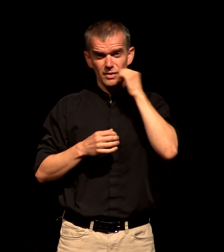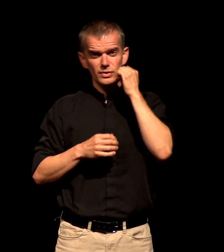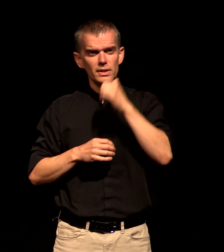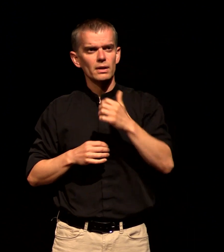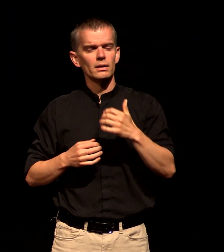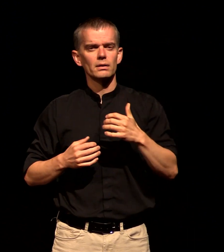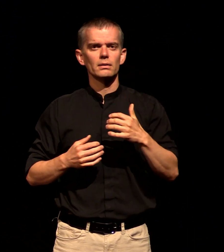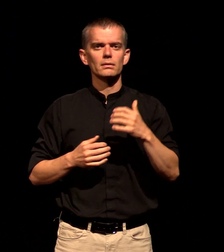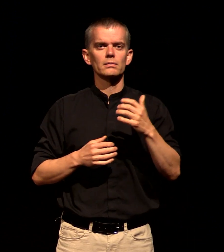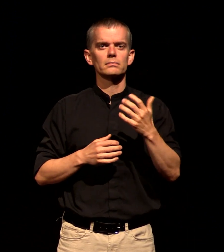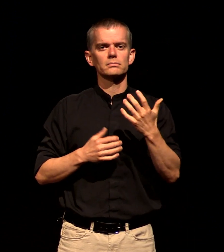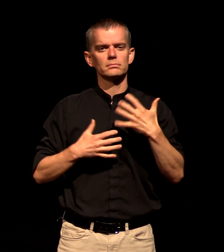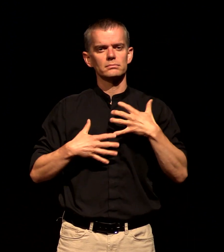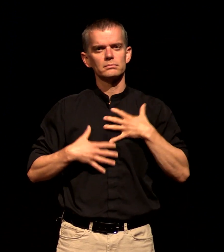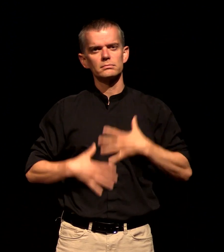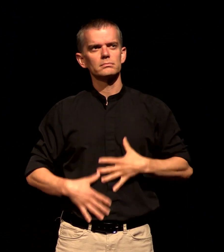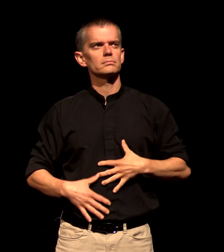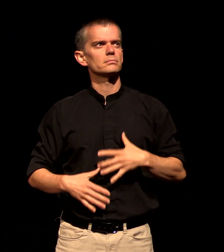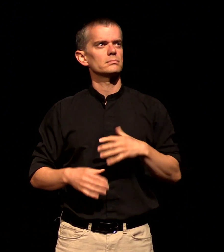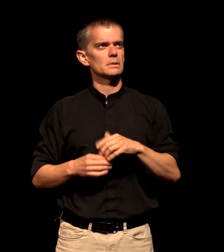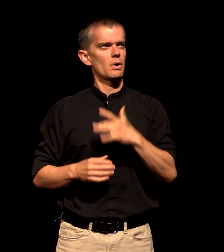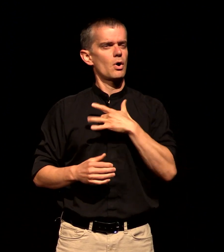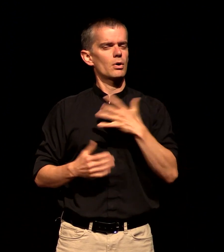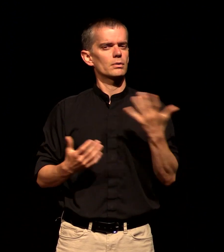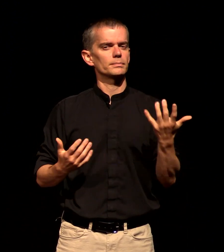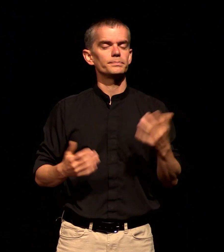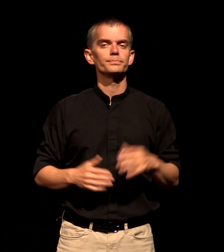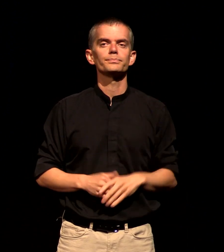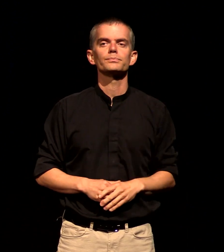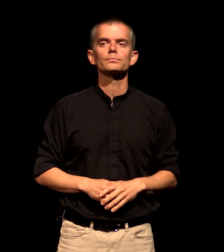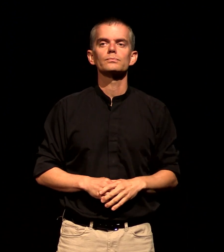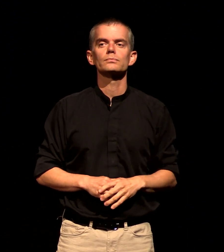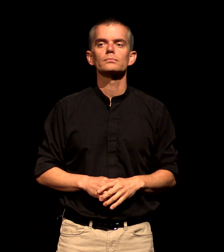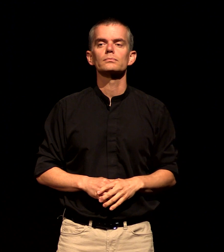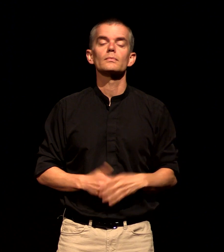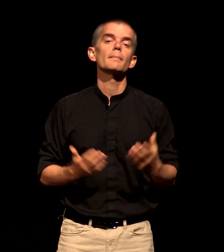sorrow in my heart? What about life plans, hopes and dreams